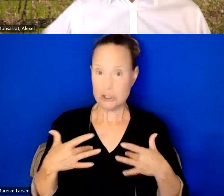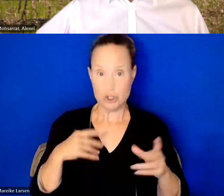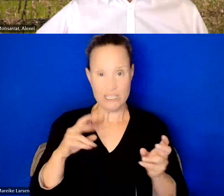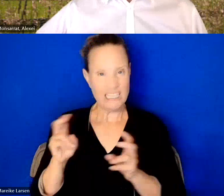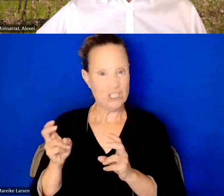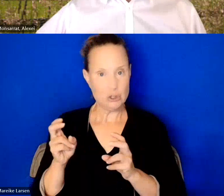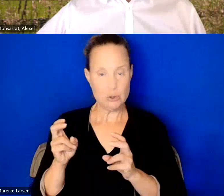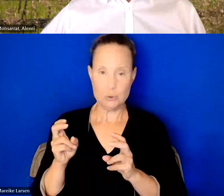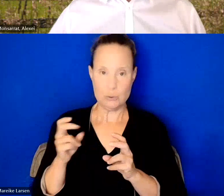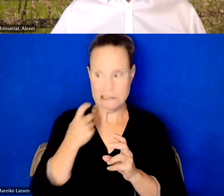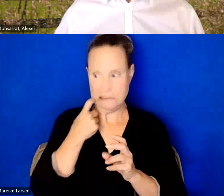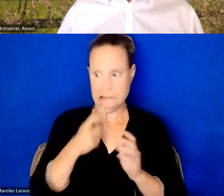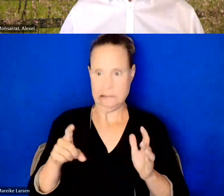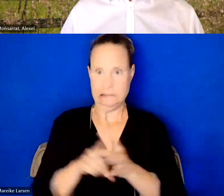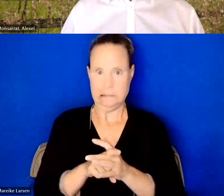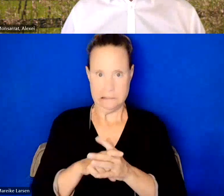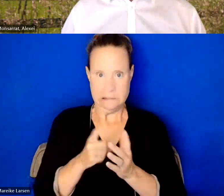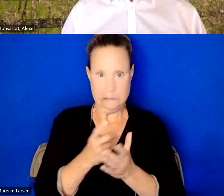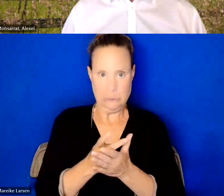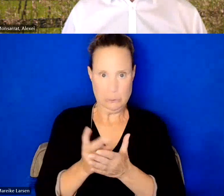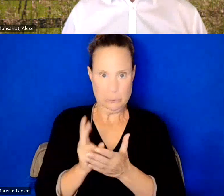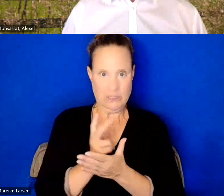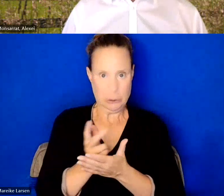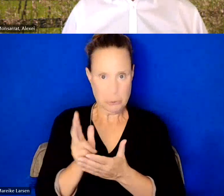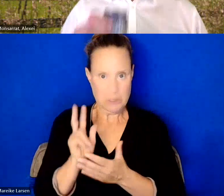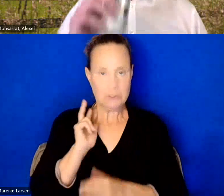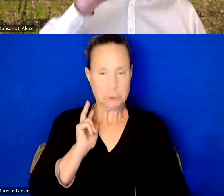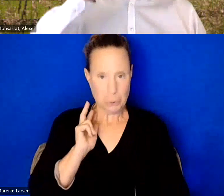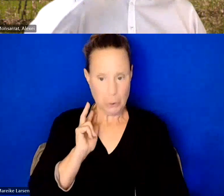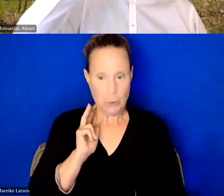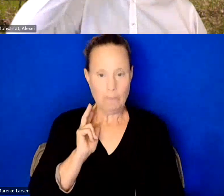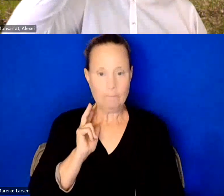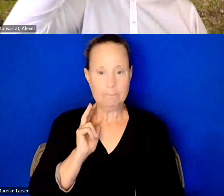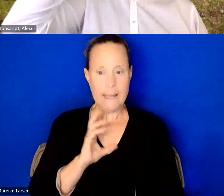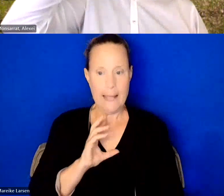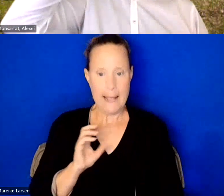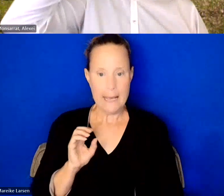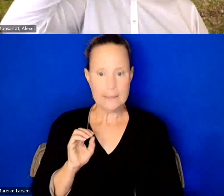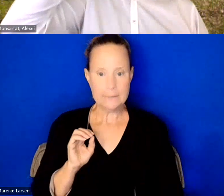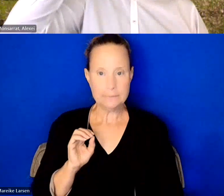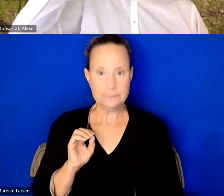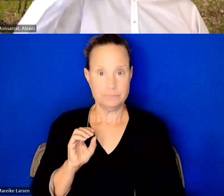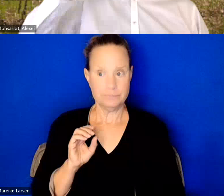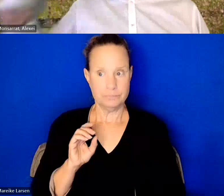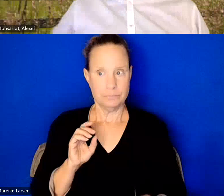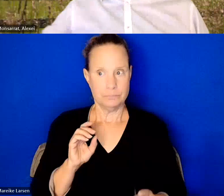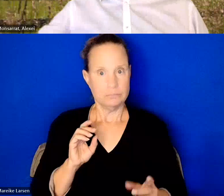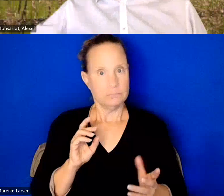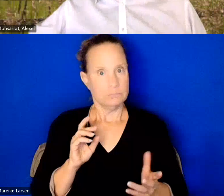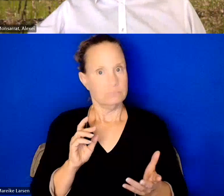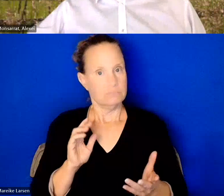It first popped up several weeks ago. And you know, the consensus was that this was.